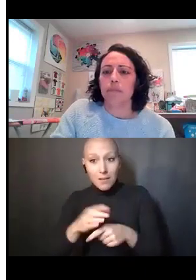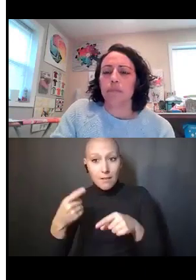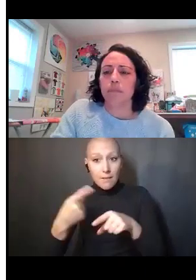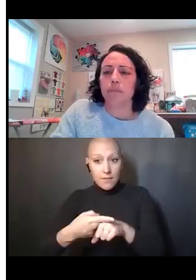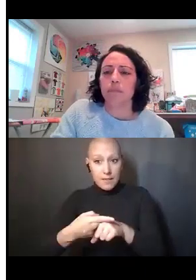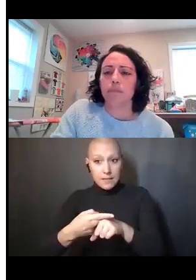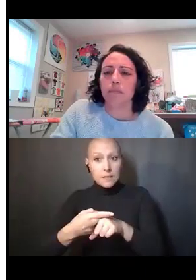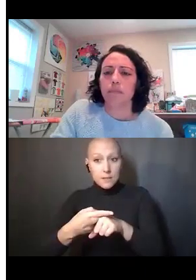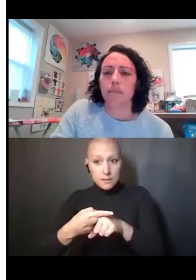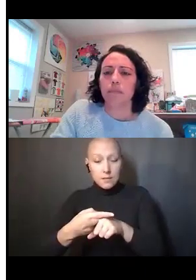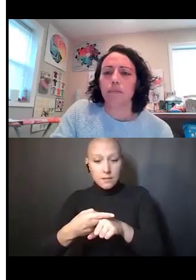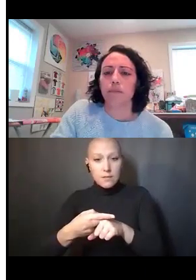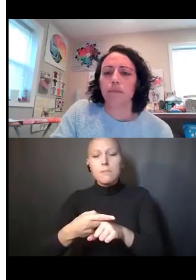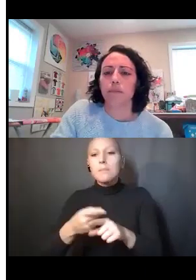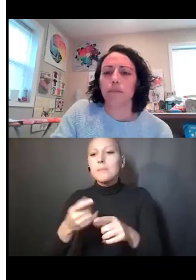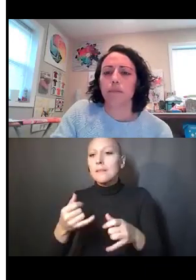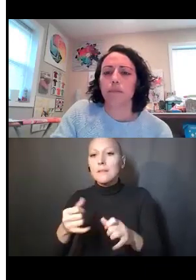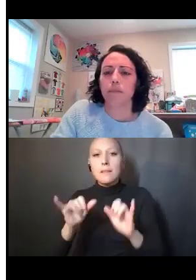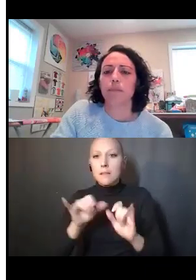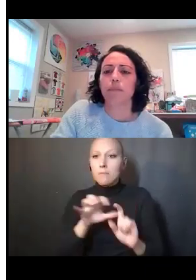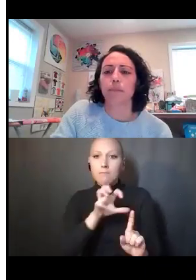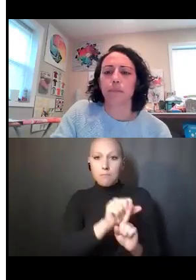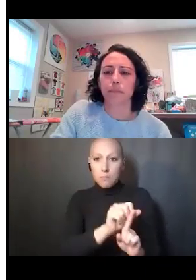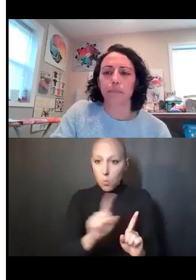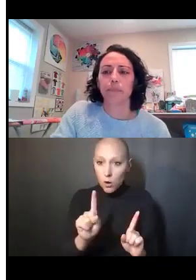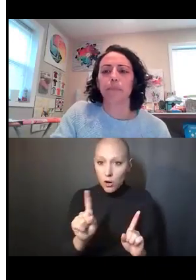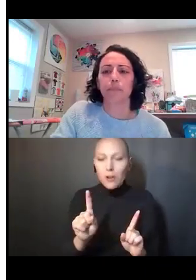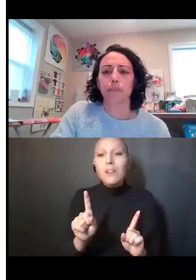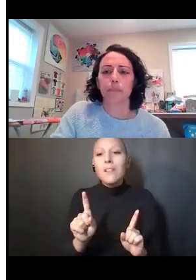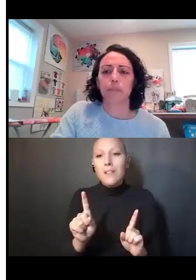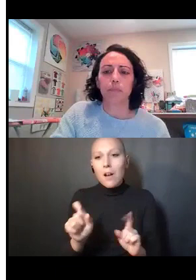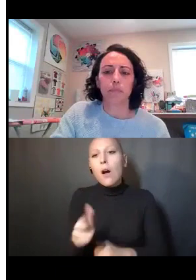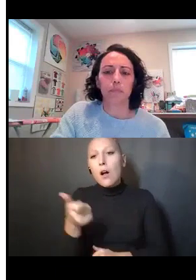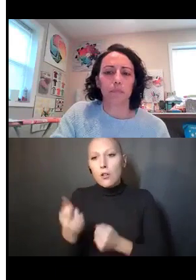being captured in other support. Significant financial interests